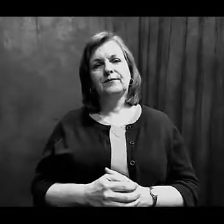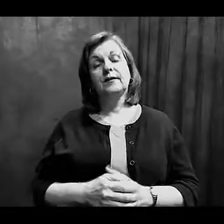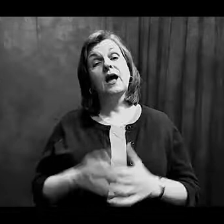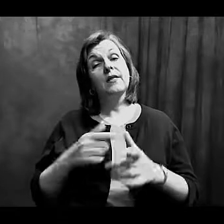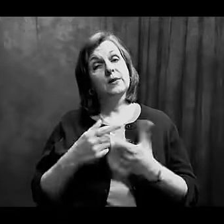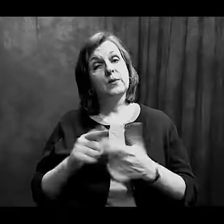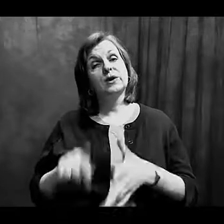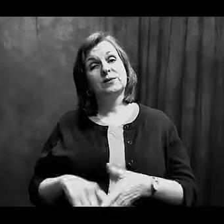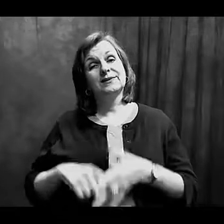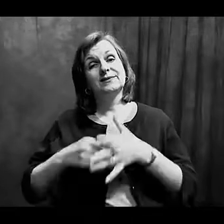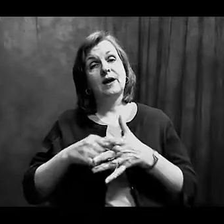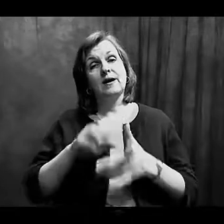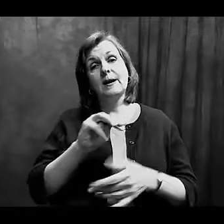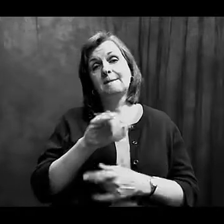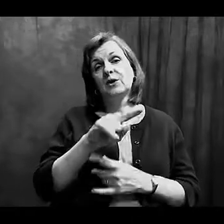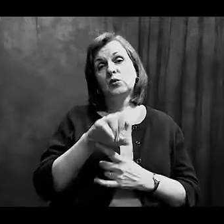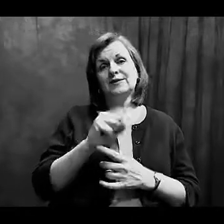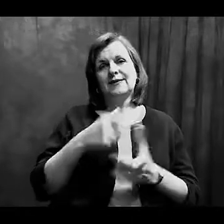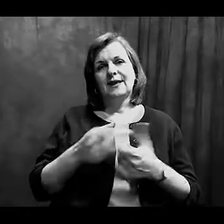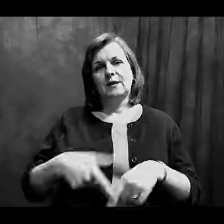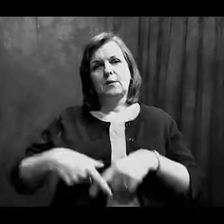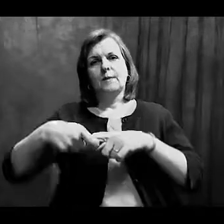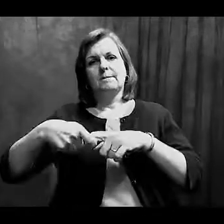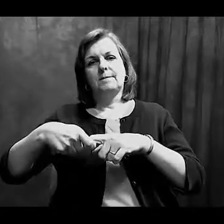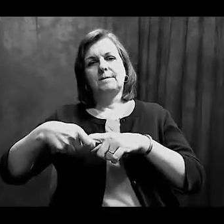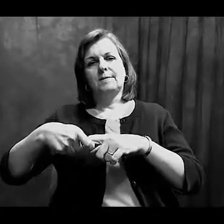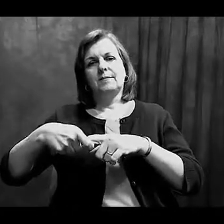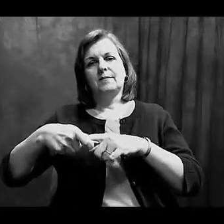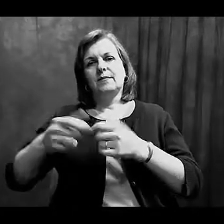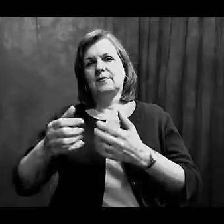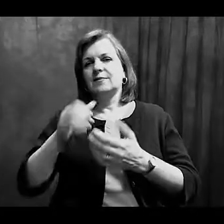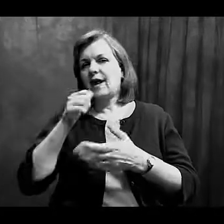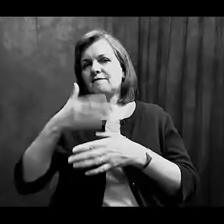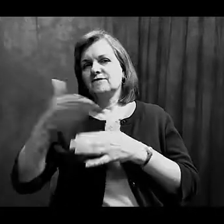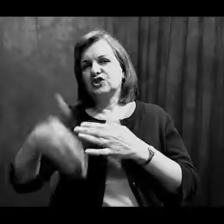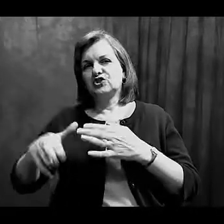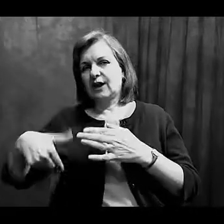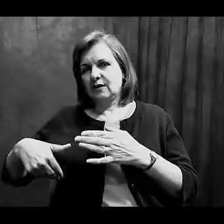then we can start mitosis and stop it partway through as well so we will see some